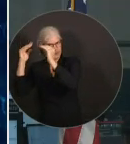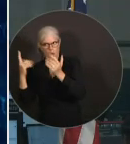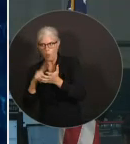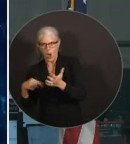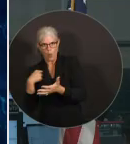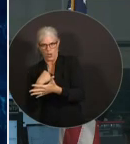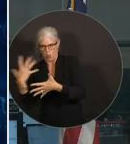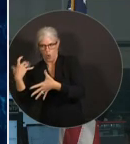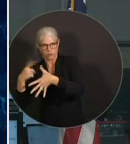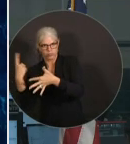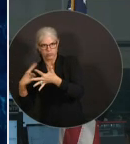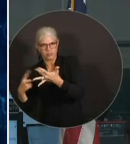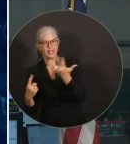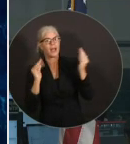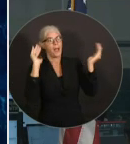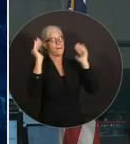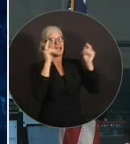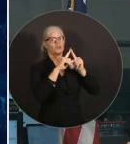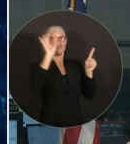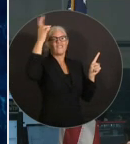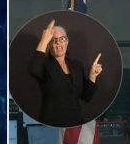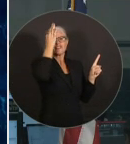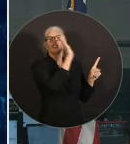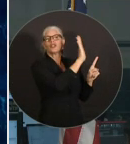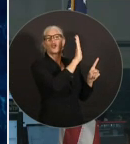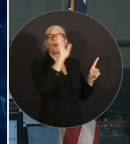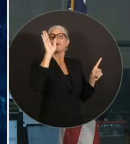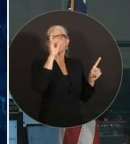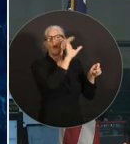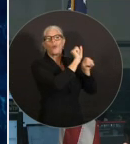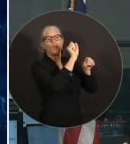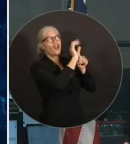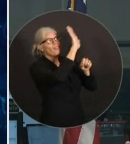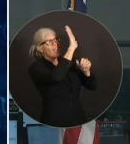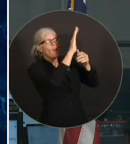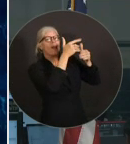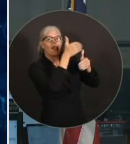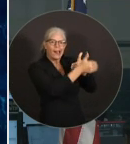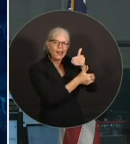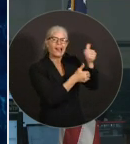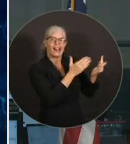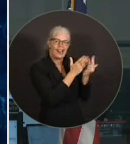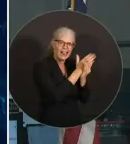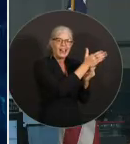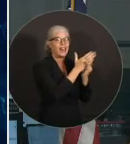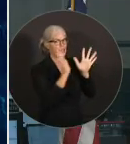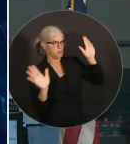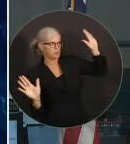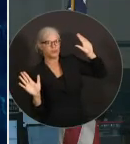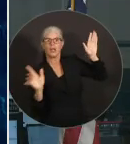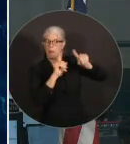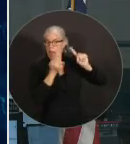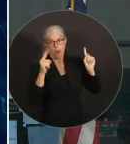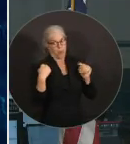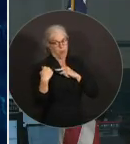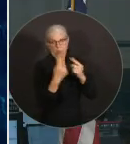EXPECTATIONS, WHICH IS LIKE WE GET THIS STUFF DONE. QUICK AND MAYBE HOW THE FEDERAL BUREAUCRACIES THAT TYPICALLY